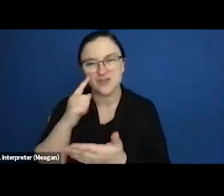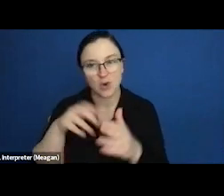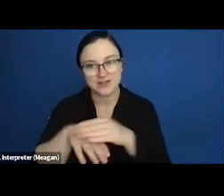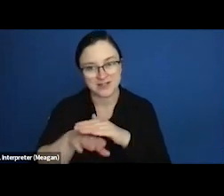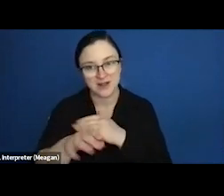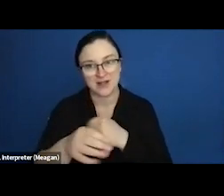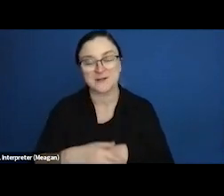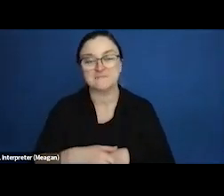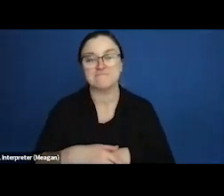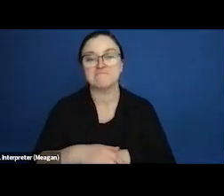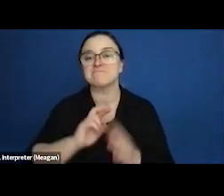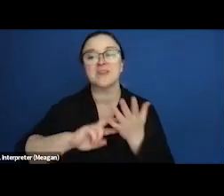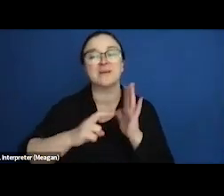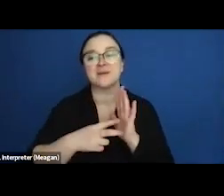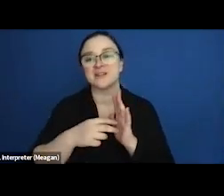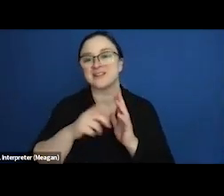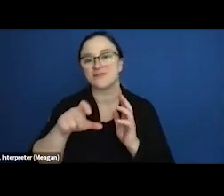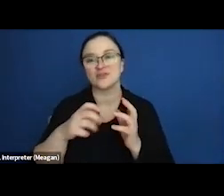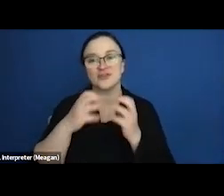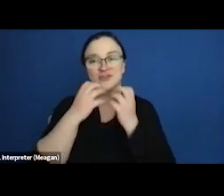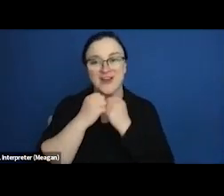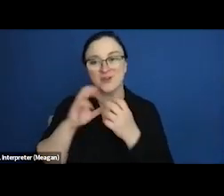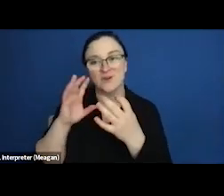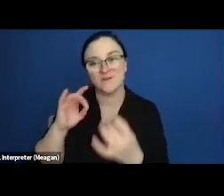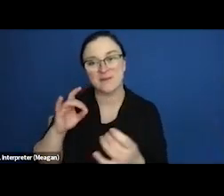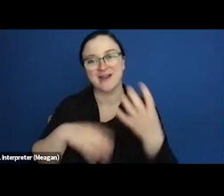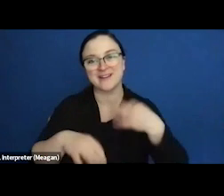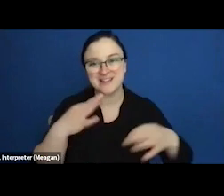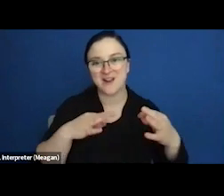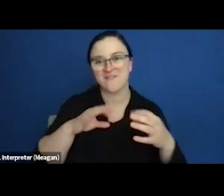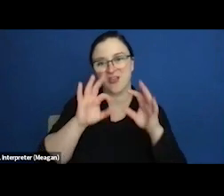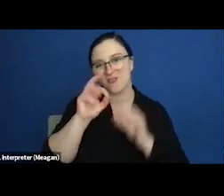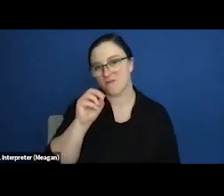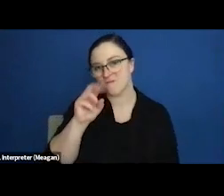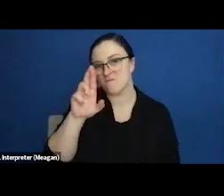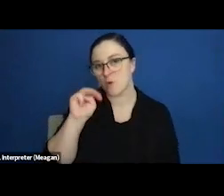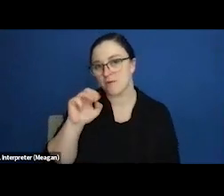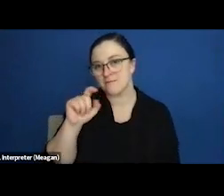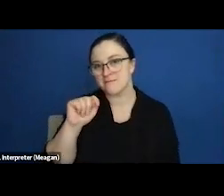Meaning that you must value feedback over the format. Don't just be stuck to one methodology